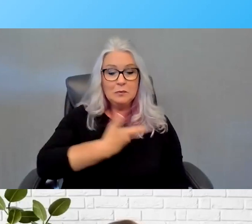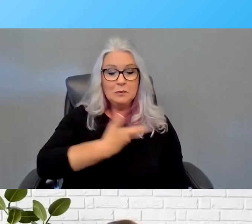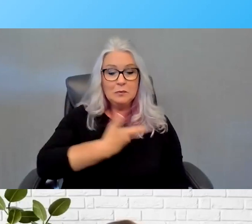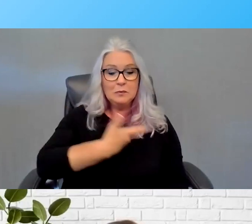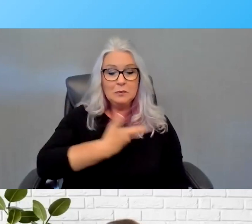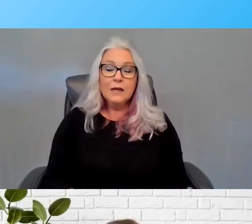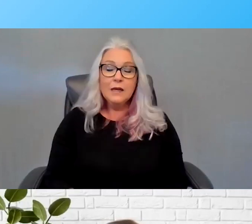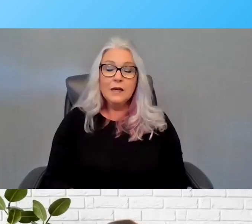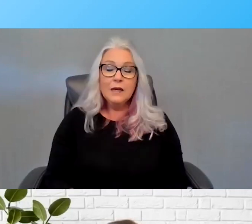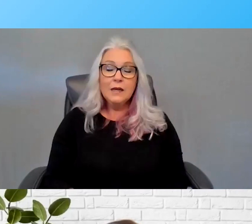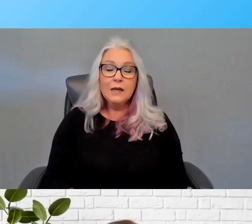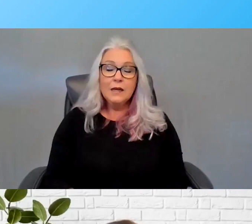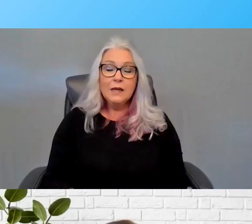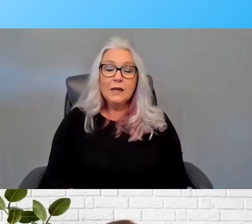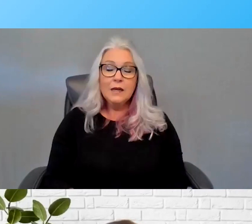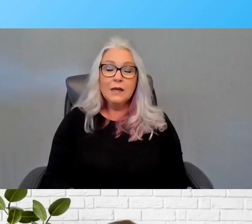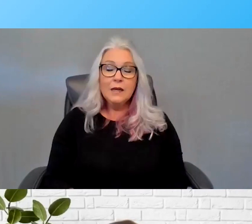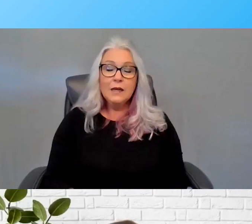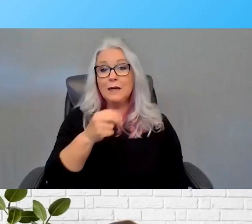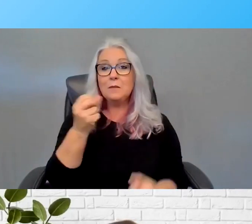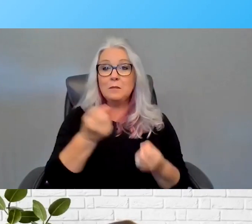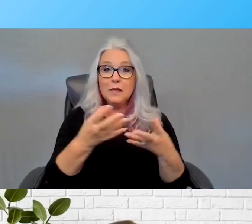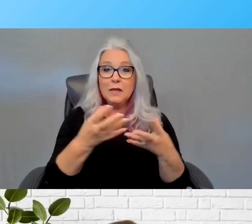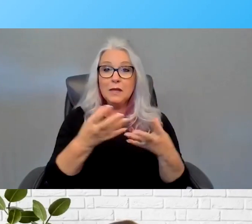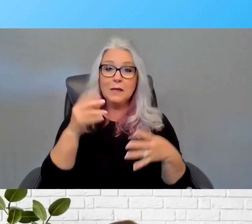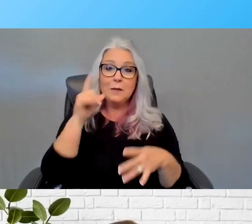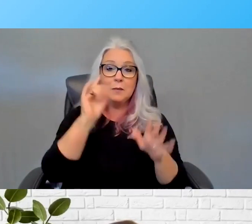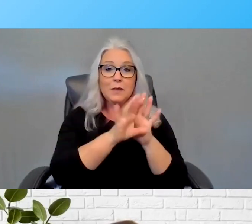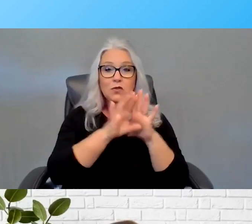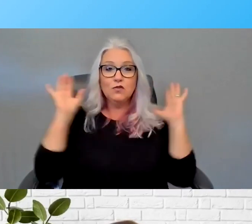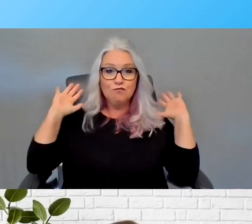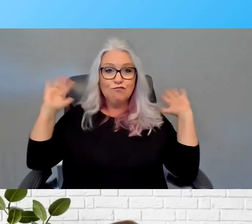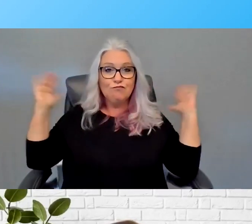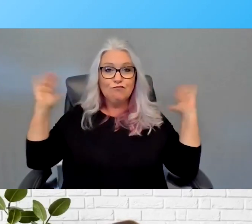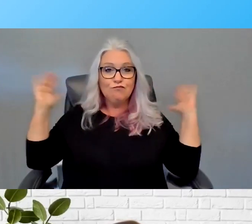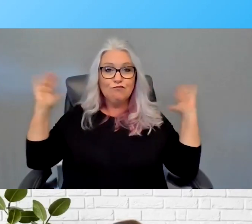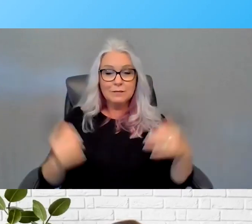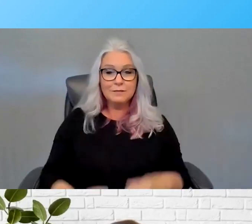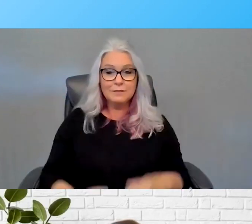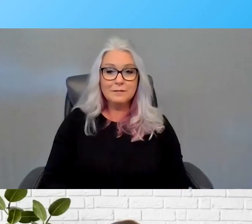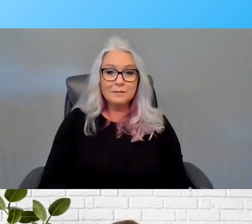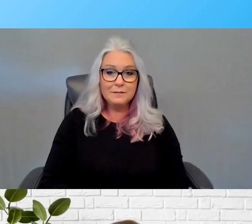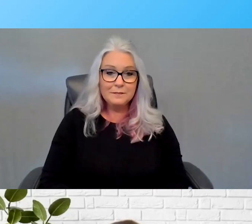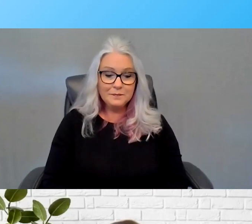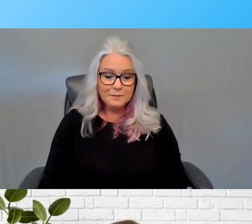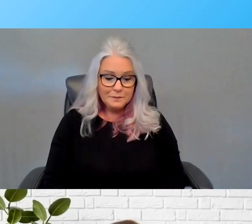in my office with several pictures and other clutter over my shoulder.